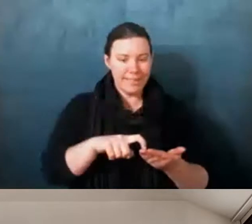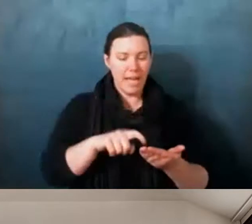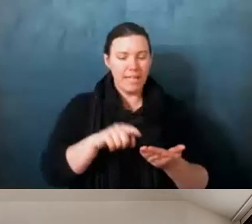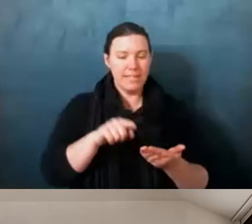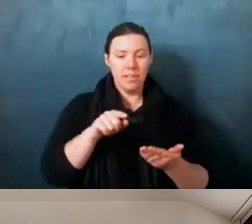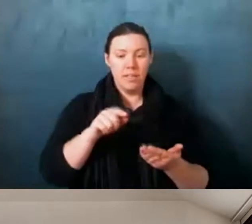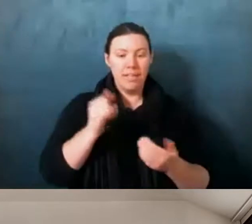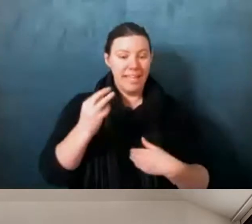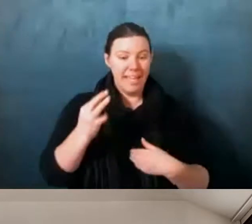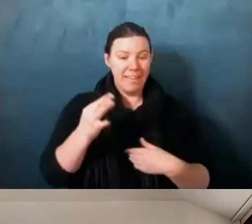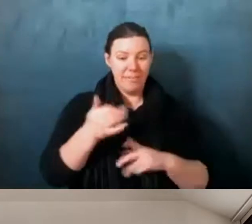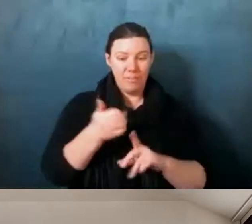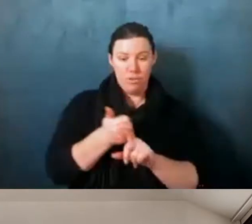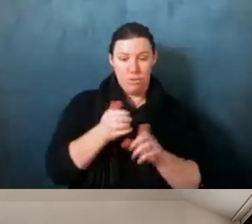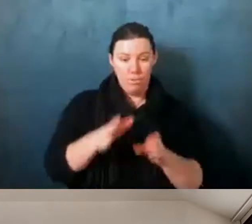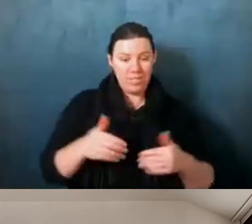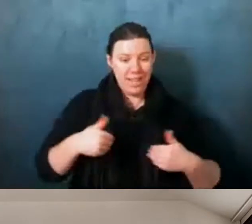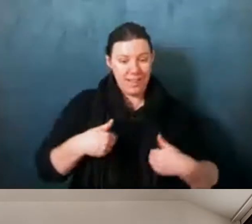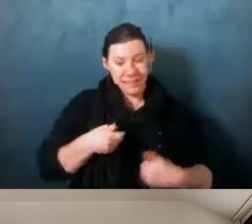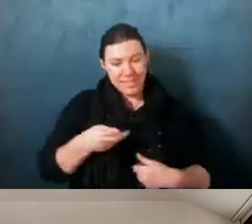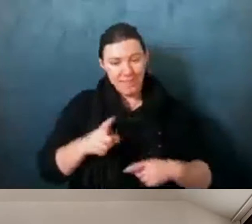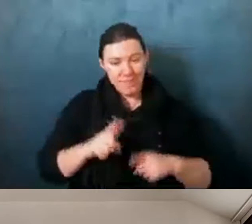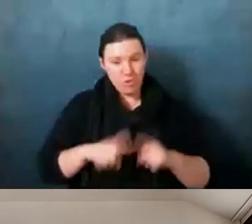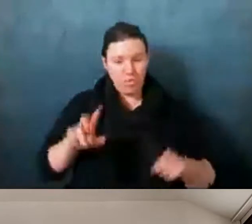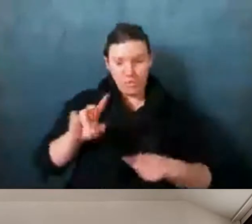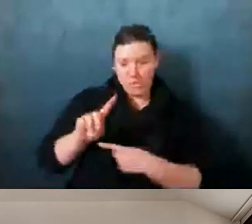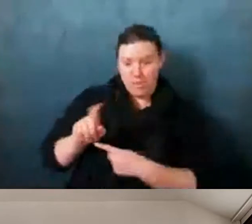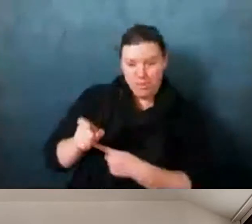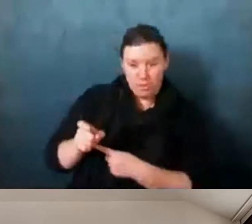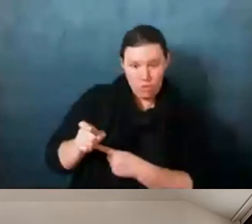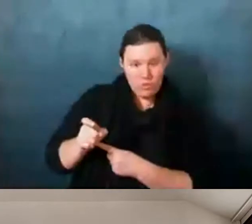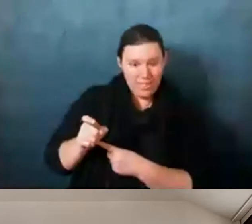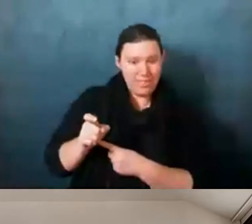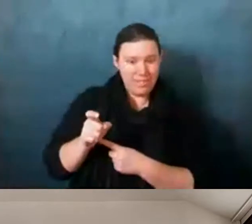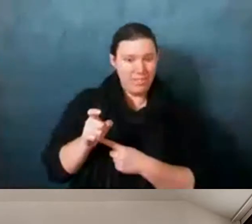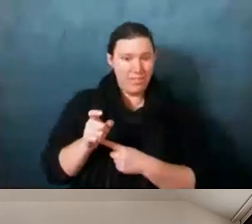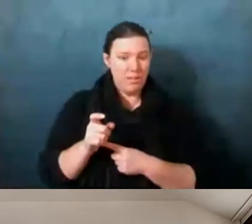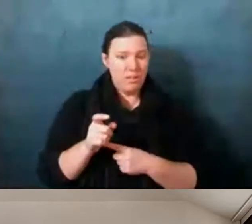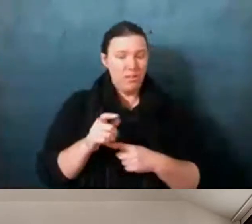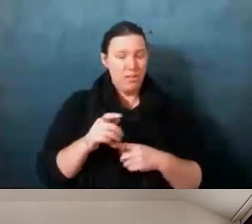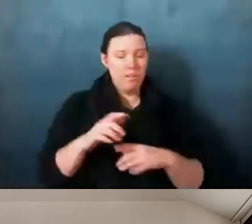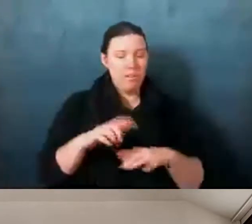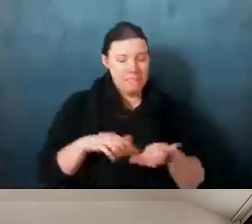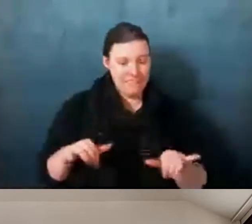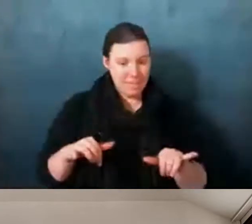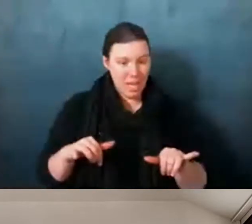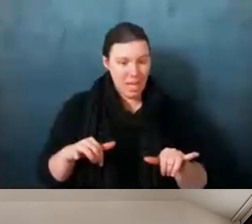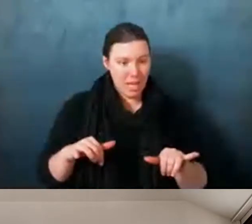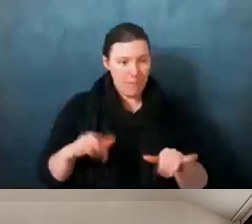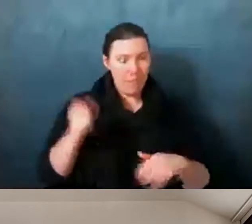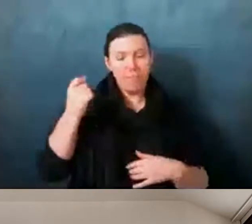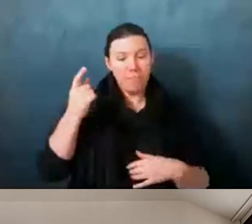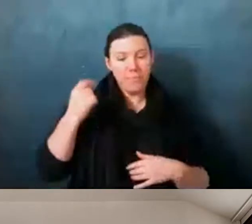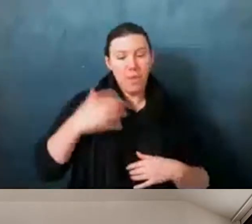So one problem that my family has is my oldest has a circadian rhythm disorder,